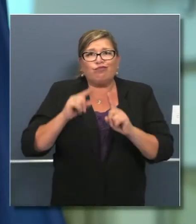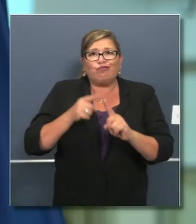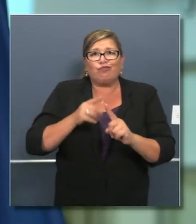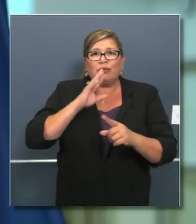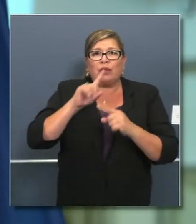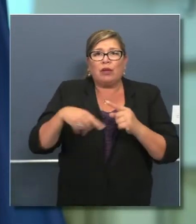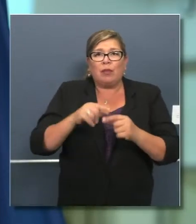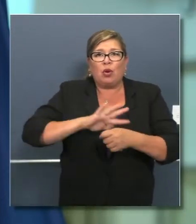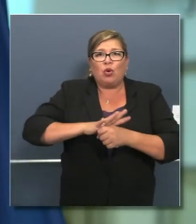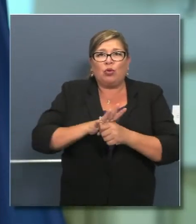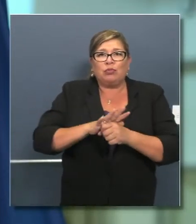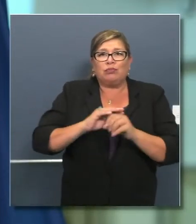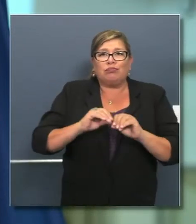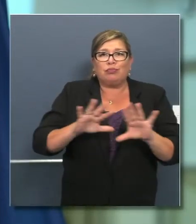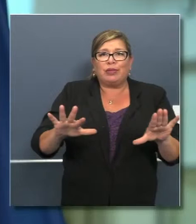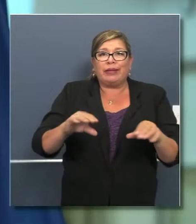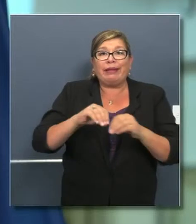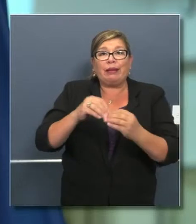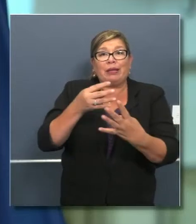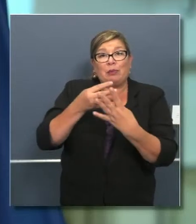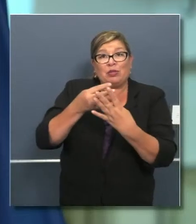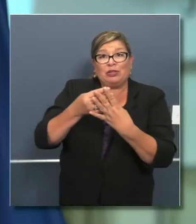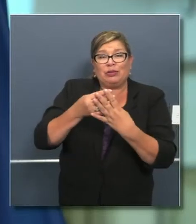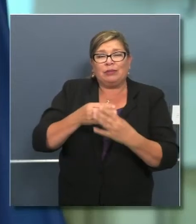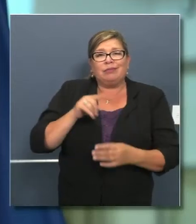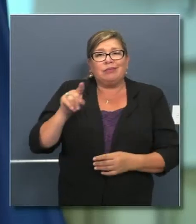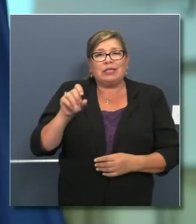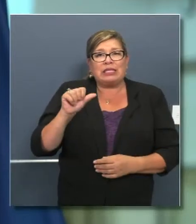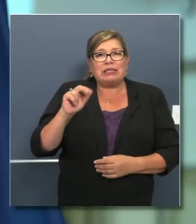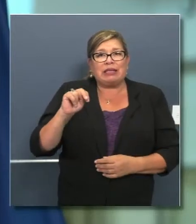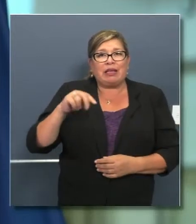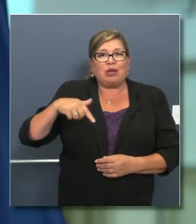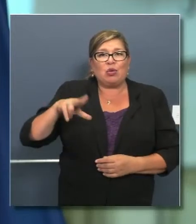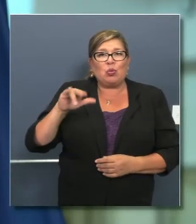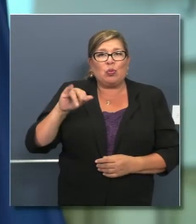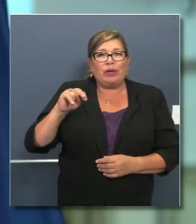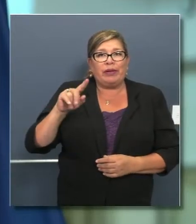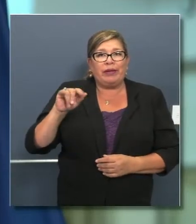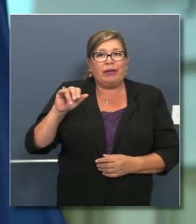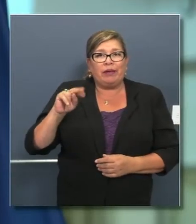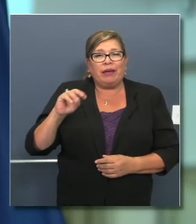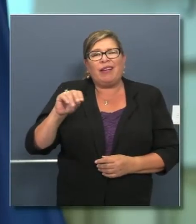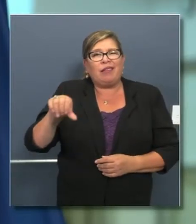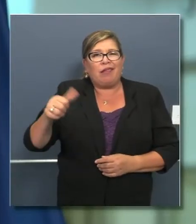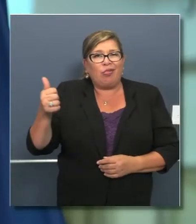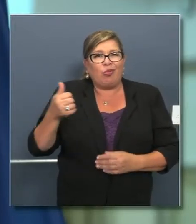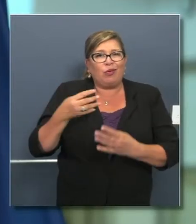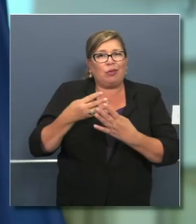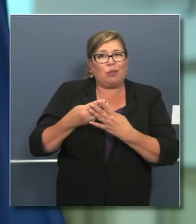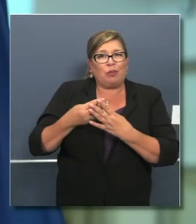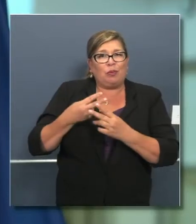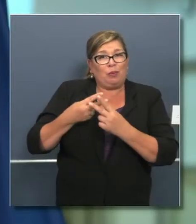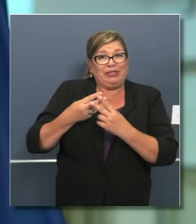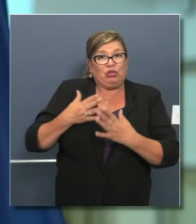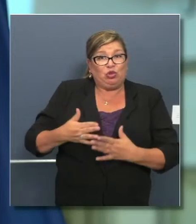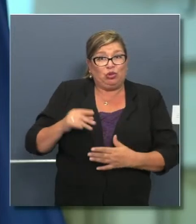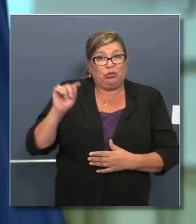there do you have any plans for further widespread releases of prisoners in California particularly